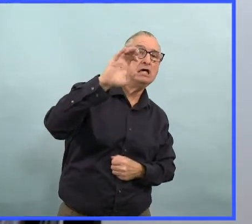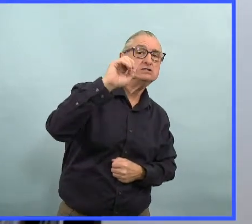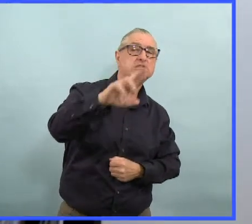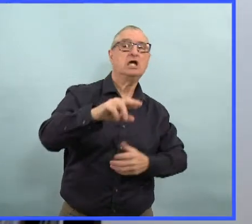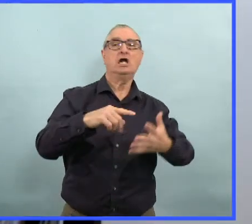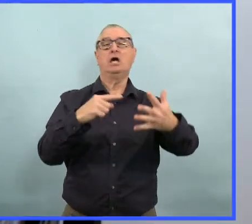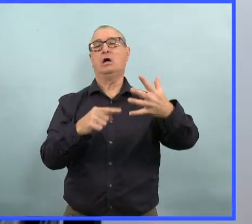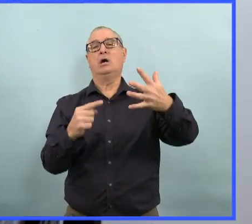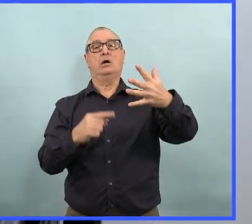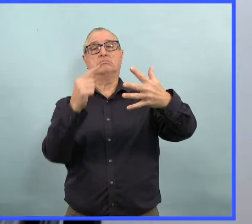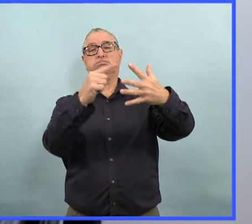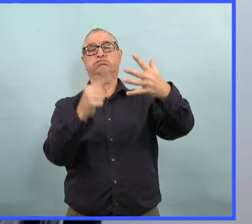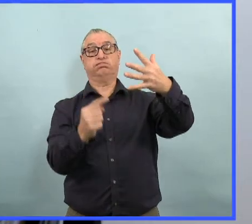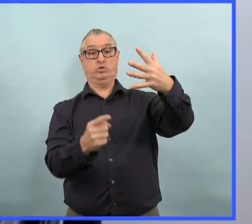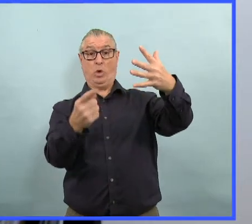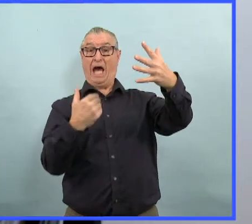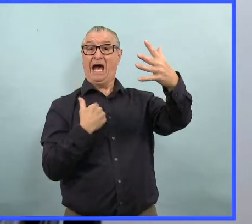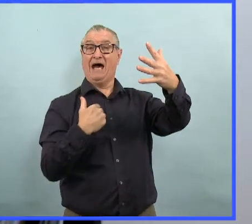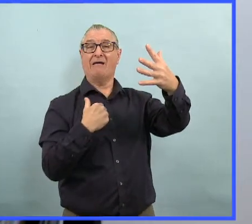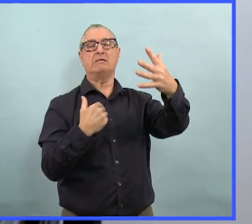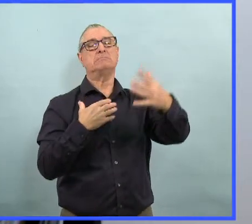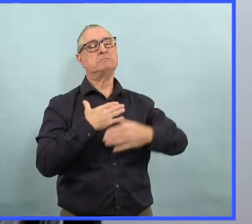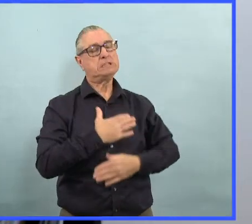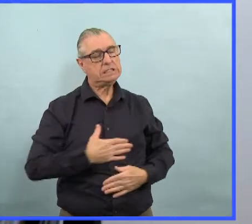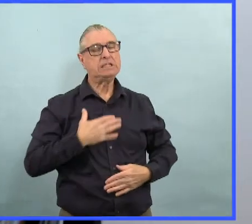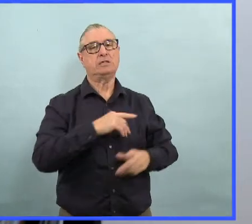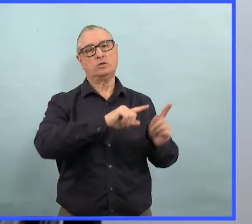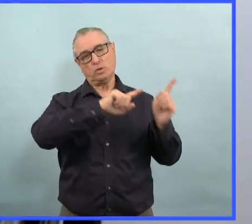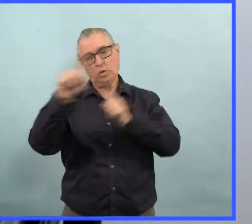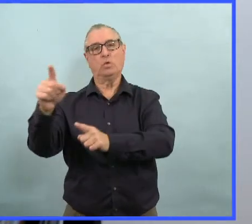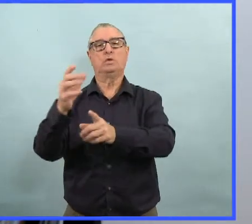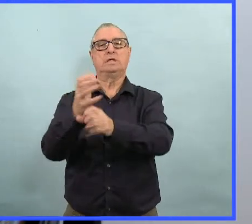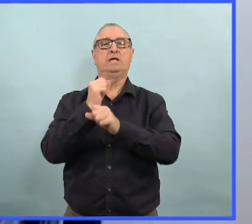other groups of people at higher risk are those who live in a first nations community